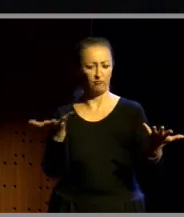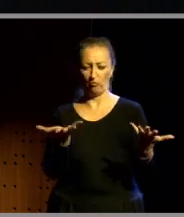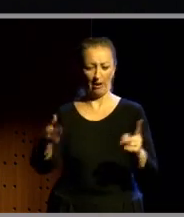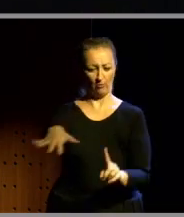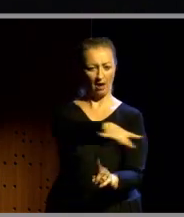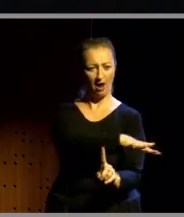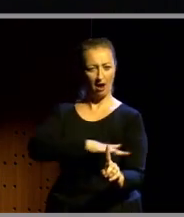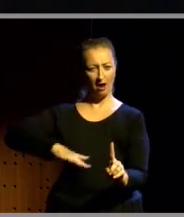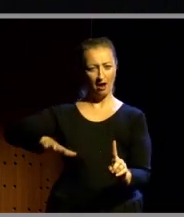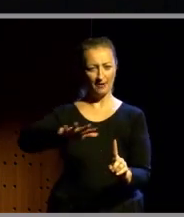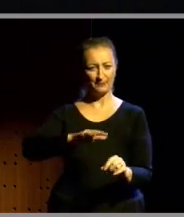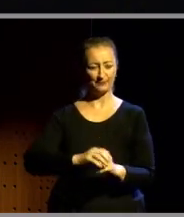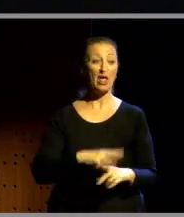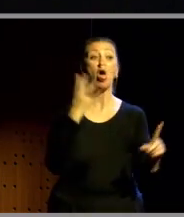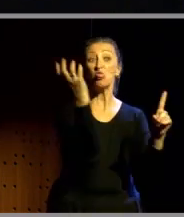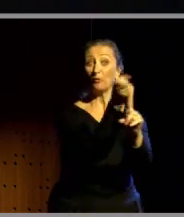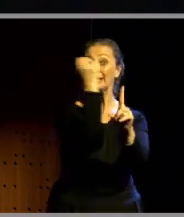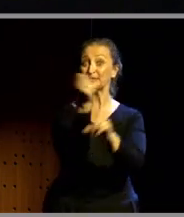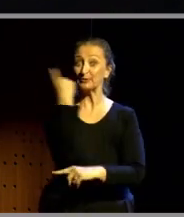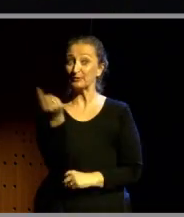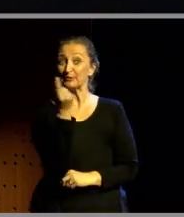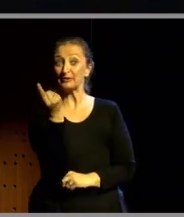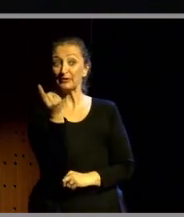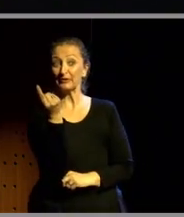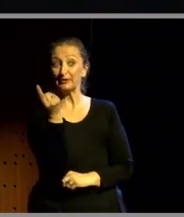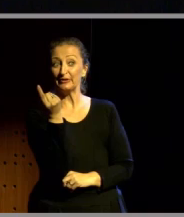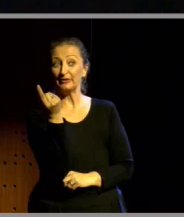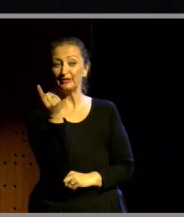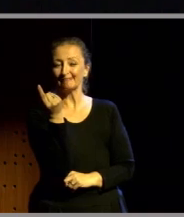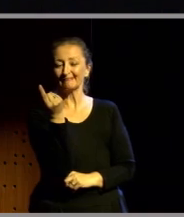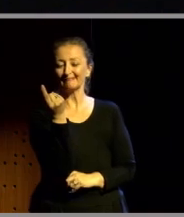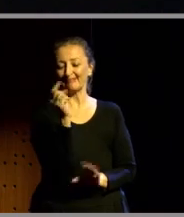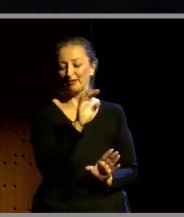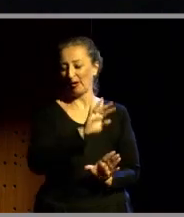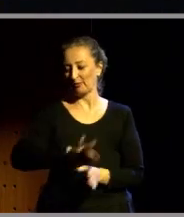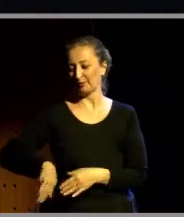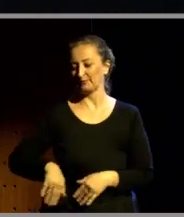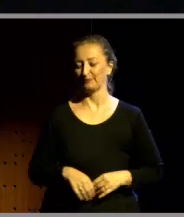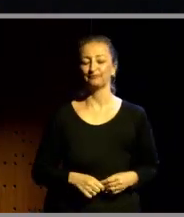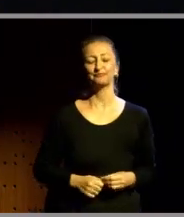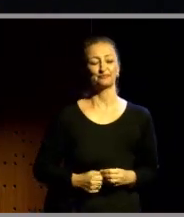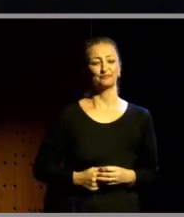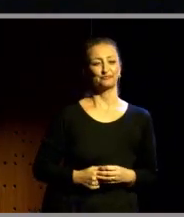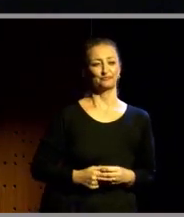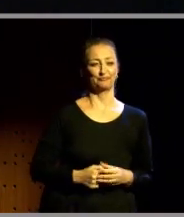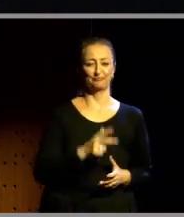And the winners are... AUDIENCE: Nah. AUDIENCE: